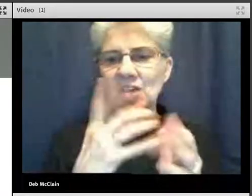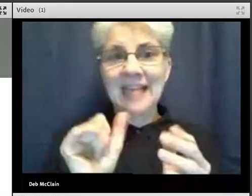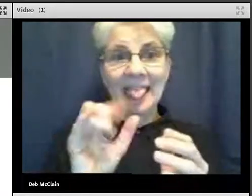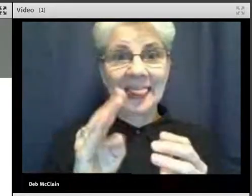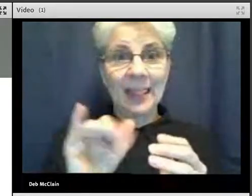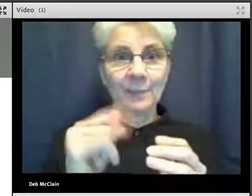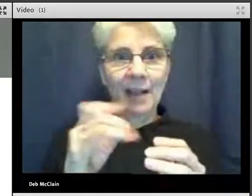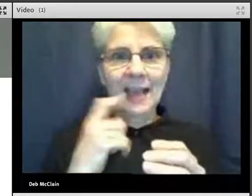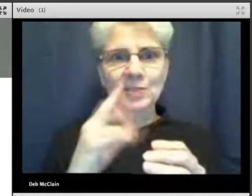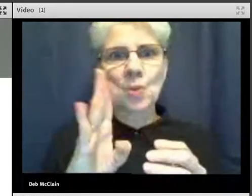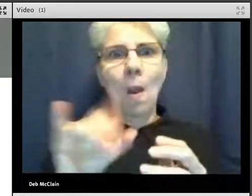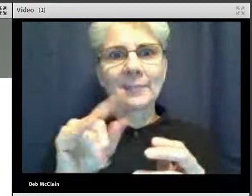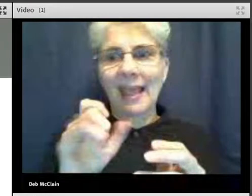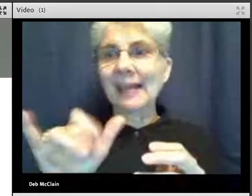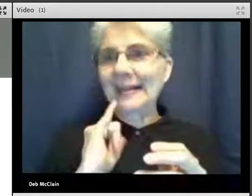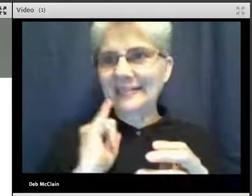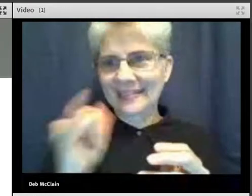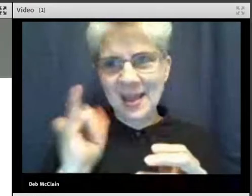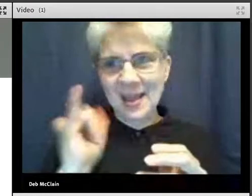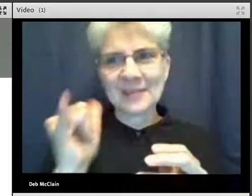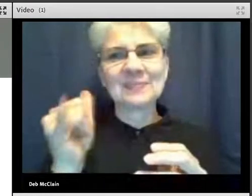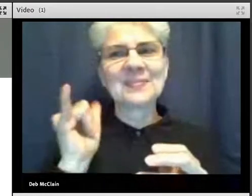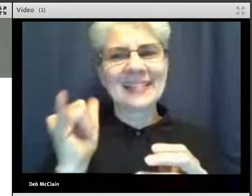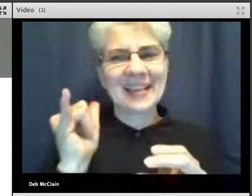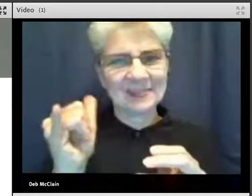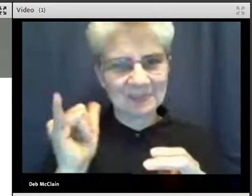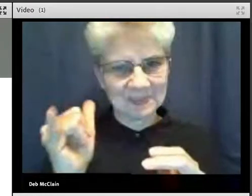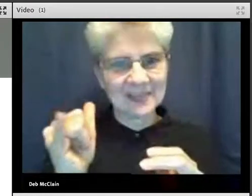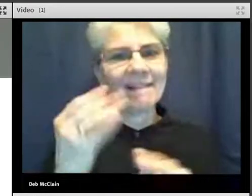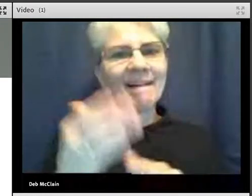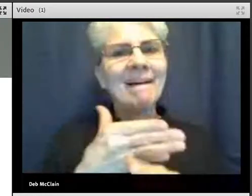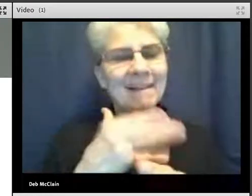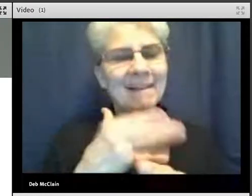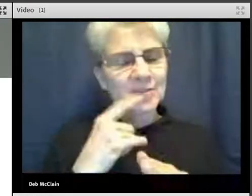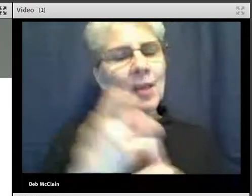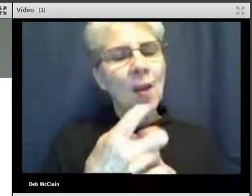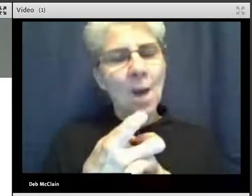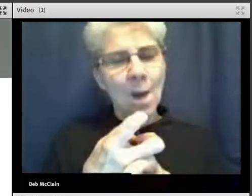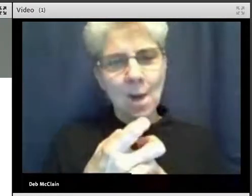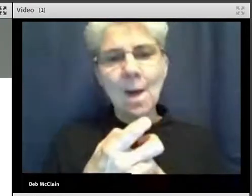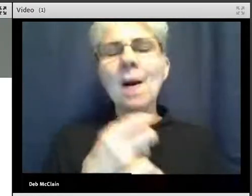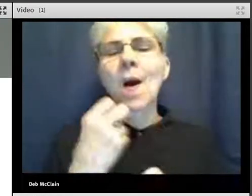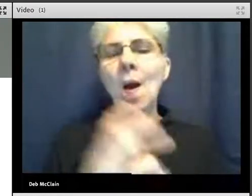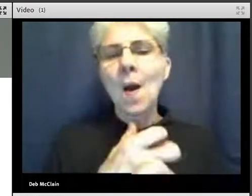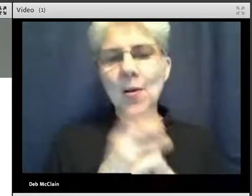Shannon says she has a bunch of live guides to go update. I know. I have been -- I -- it is really hard.